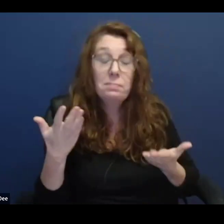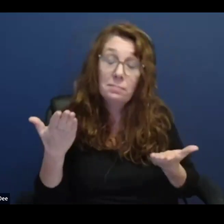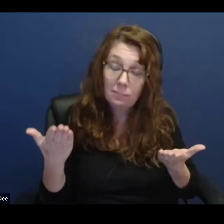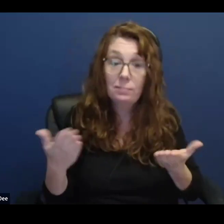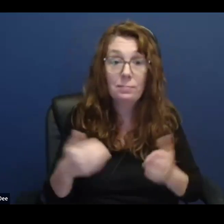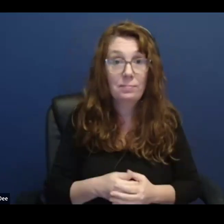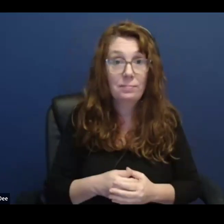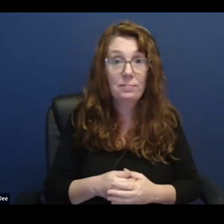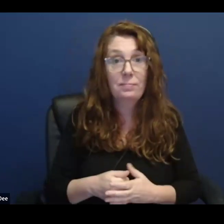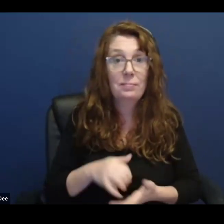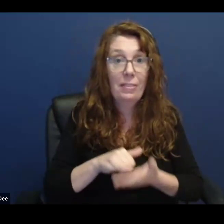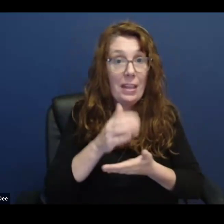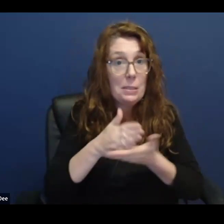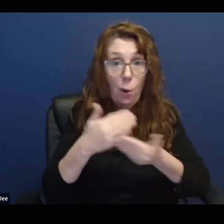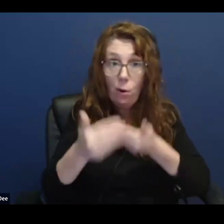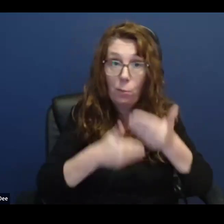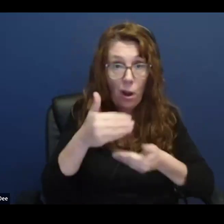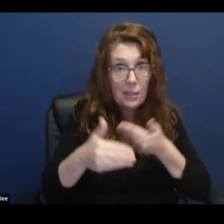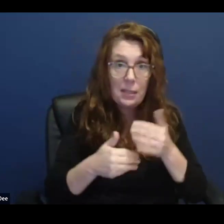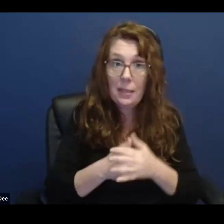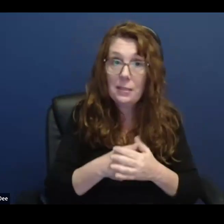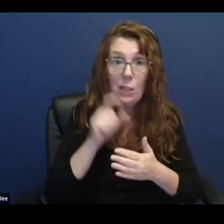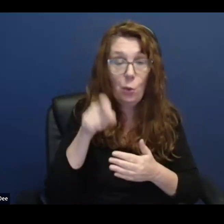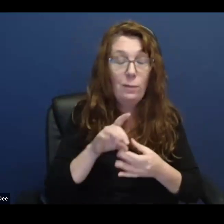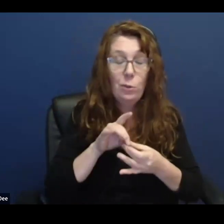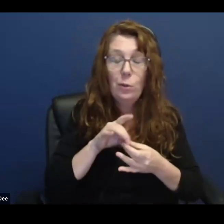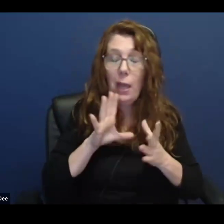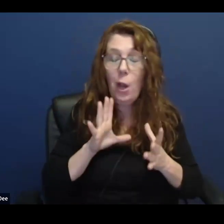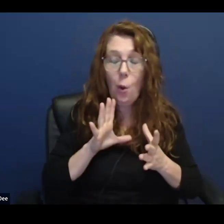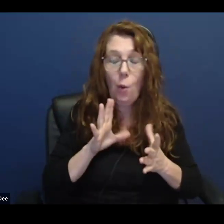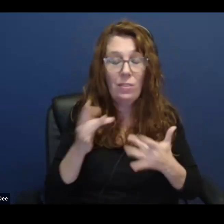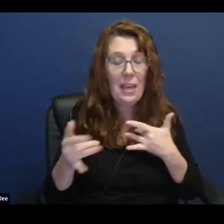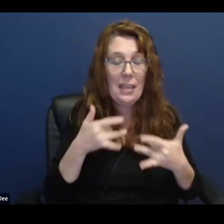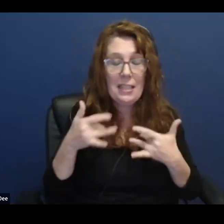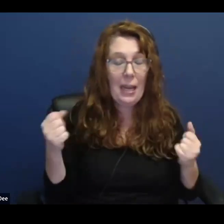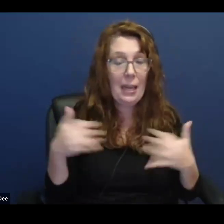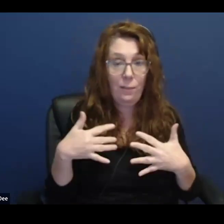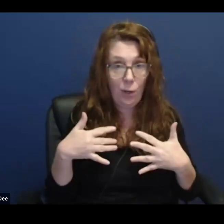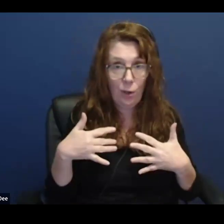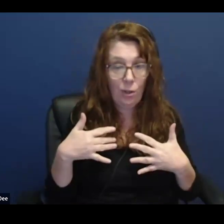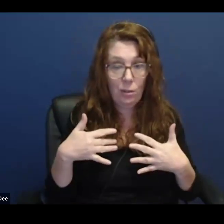just a part of this process. You you you've got to release some of that anxiety and fear um about